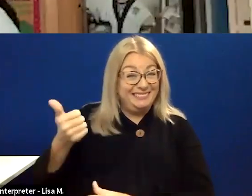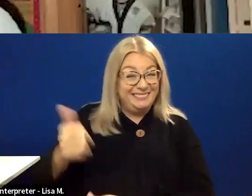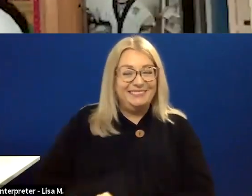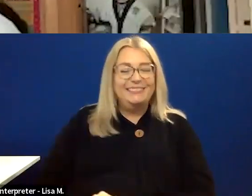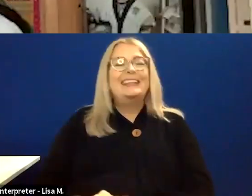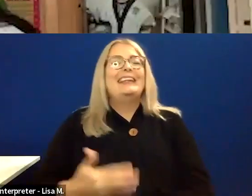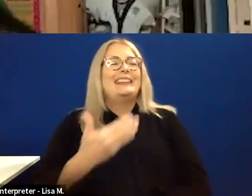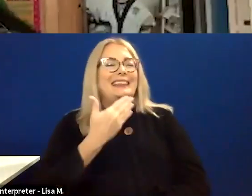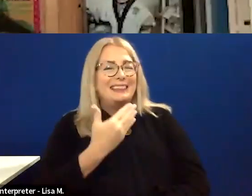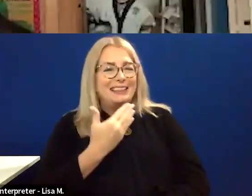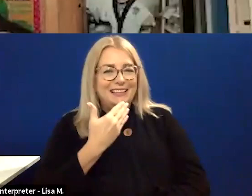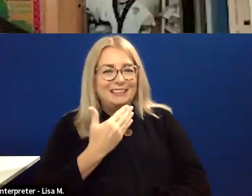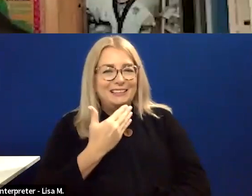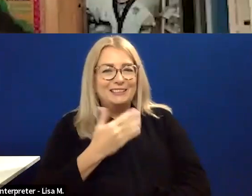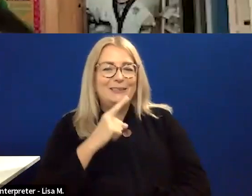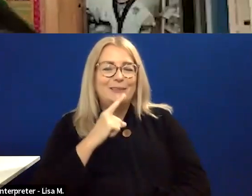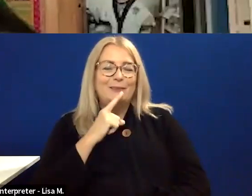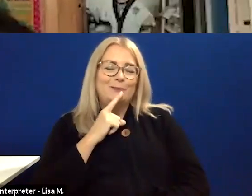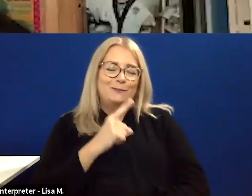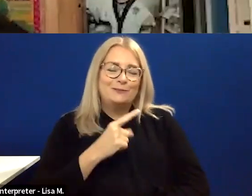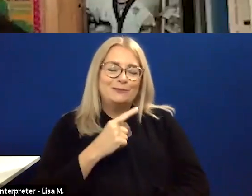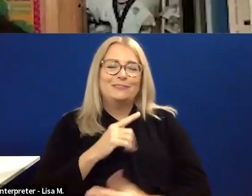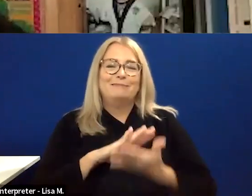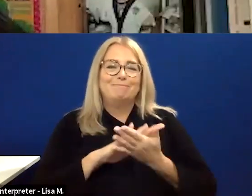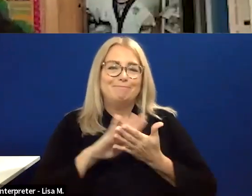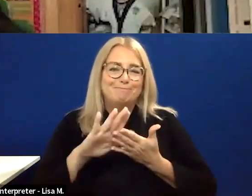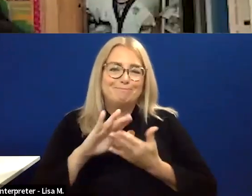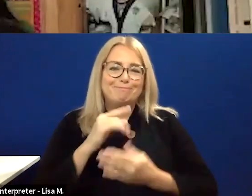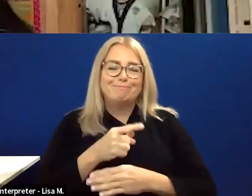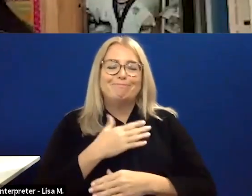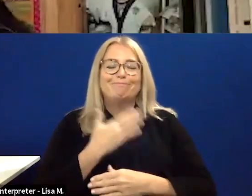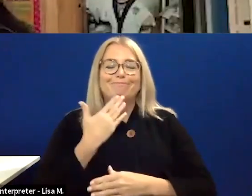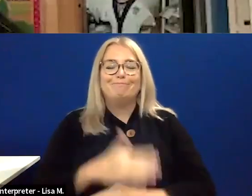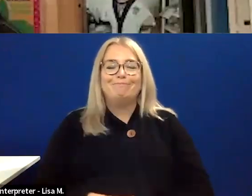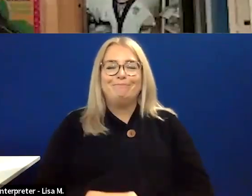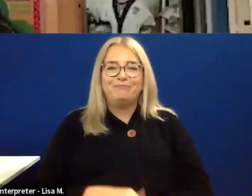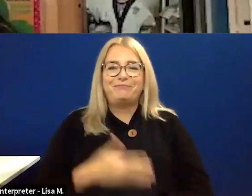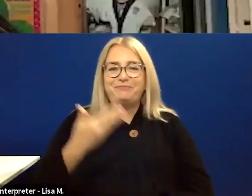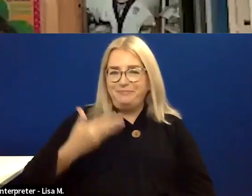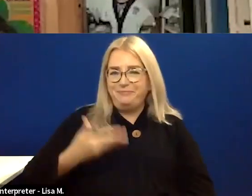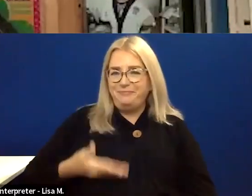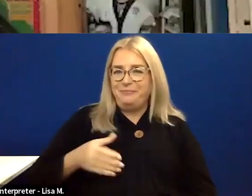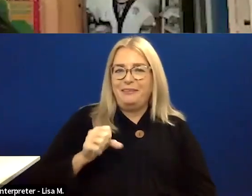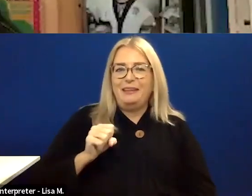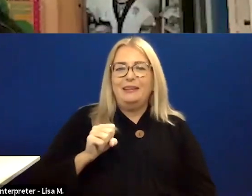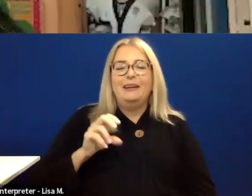that's really kind of you Hugh um I'm I'm Sonia Cabell I'm an Associate Professor in the School